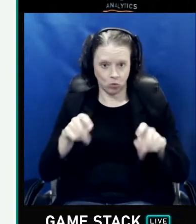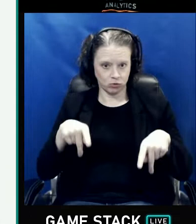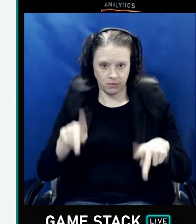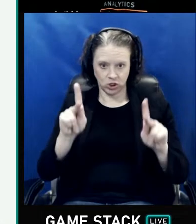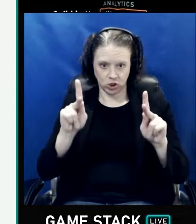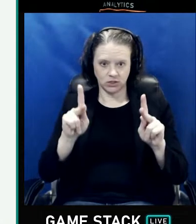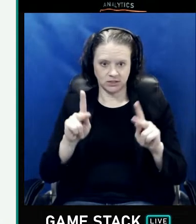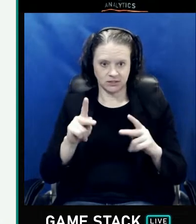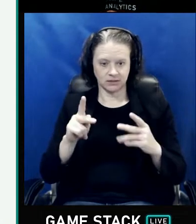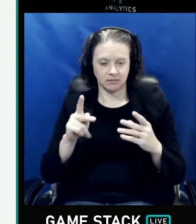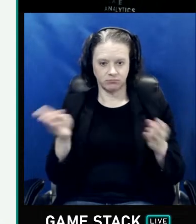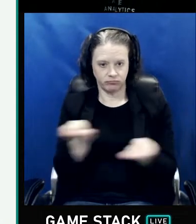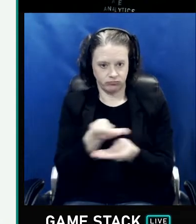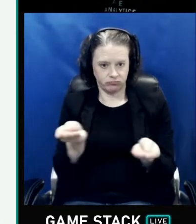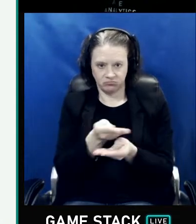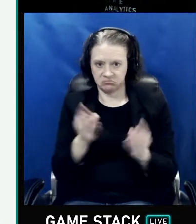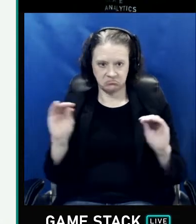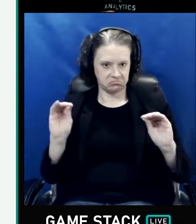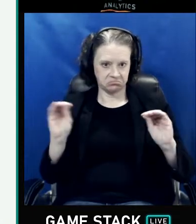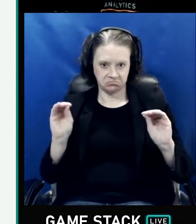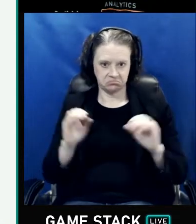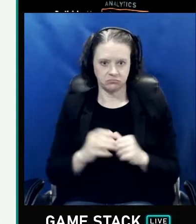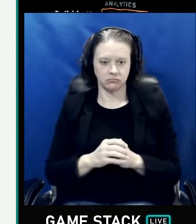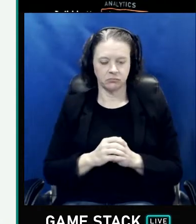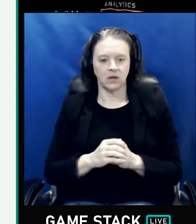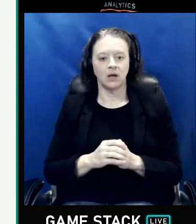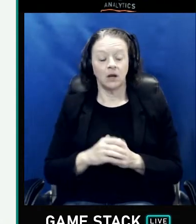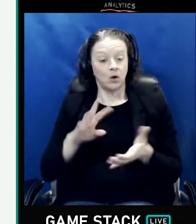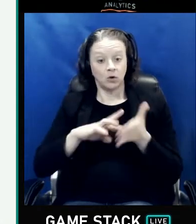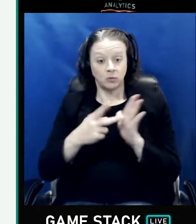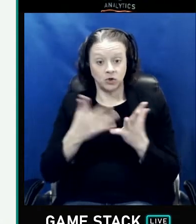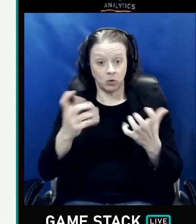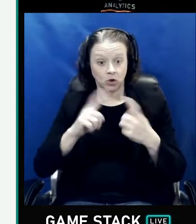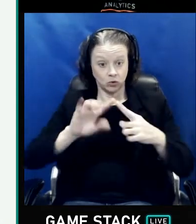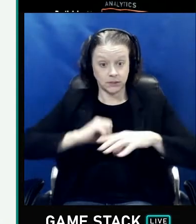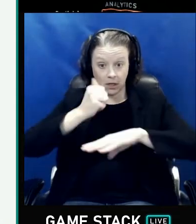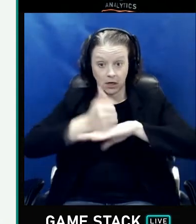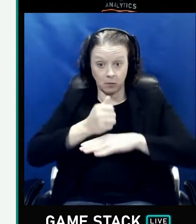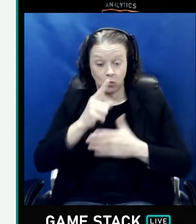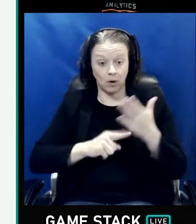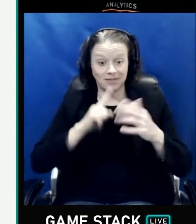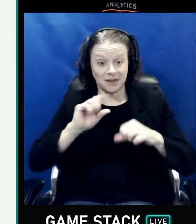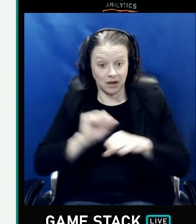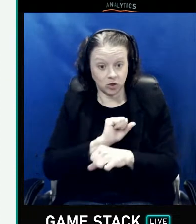And so you're going to want to set up what the actual unidirectional chat relationships are right away